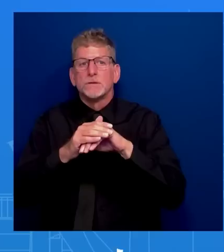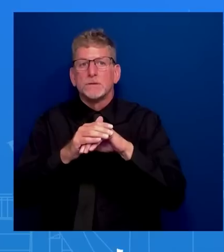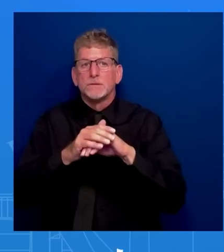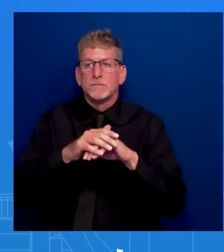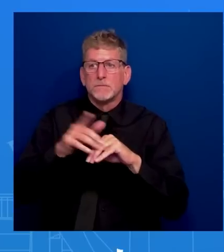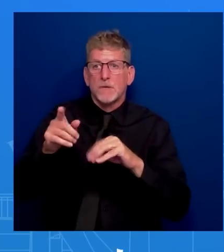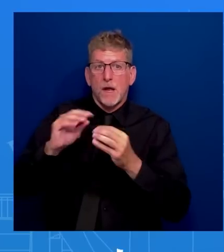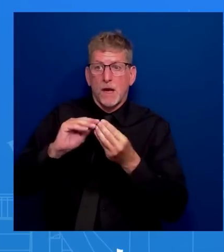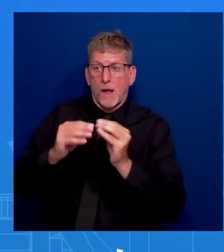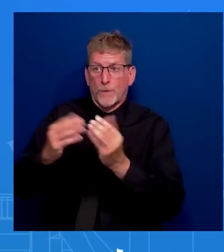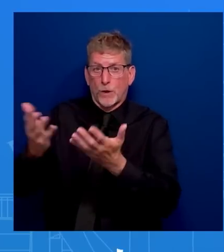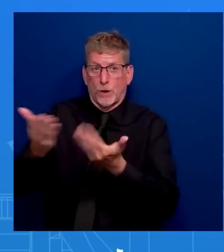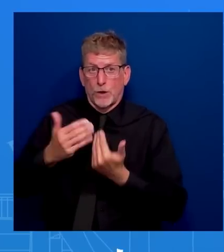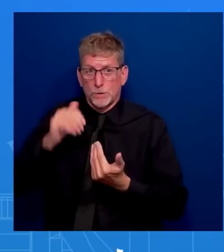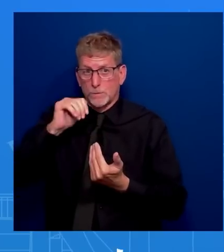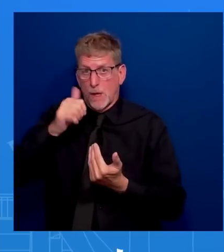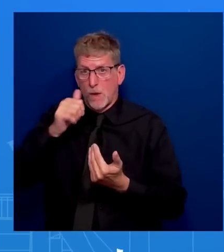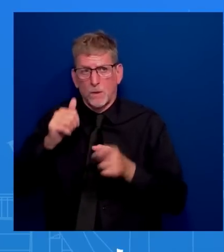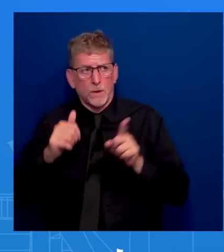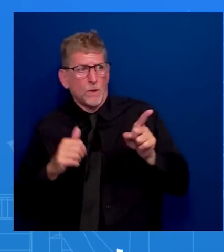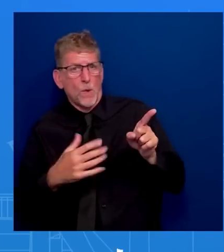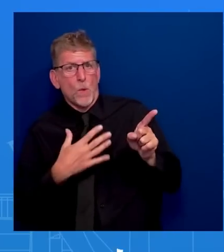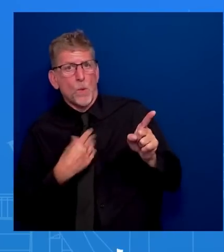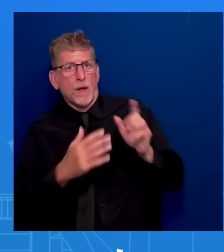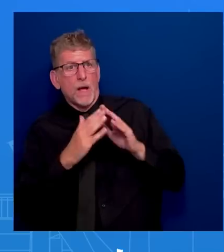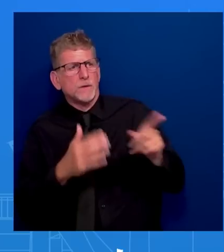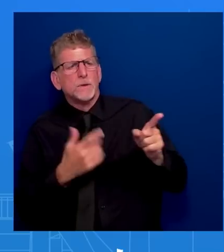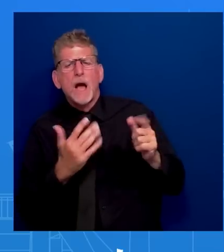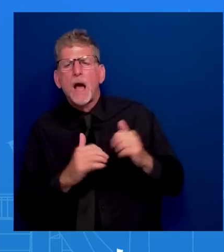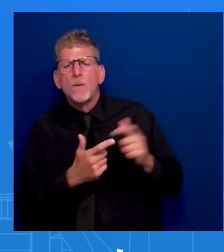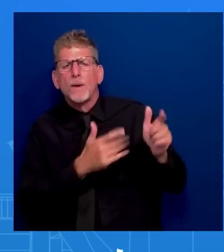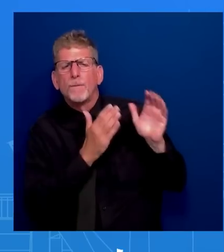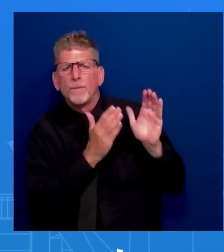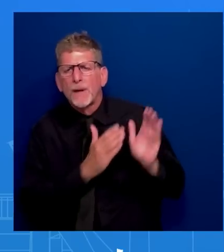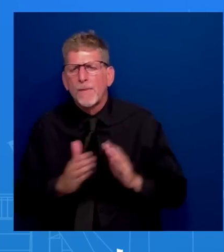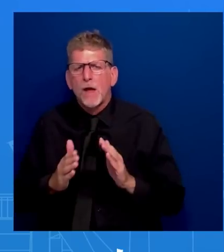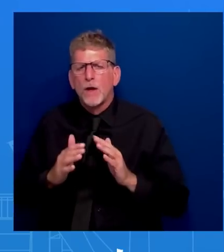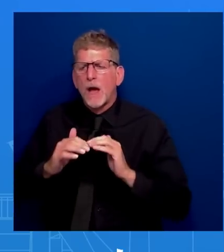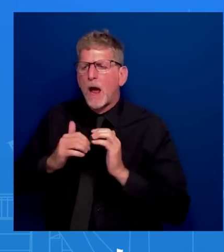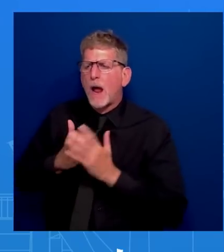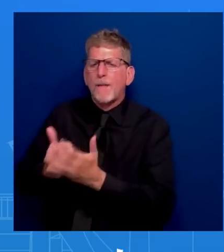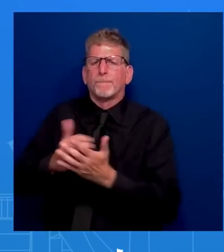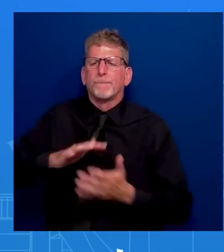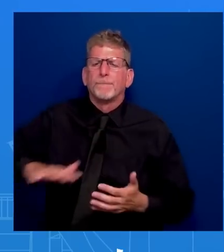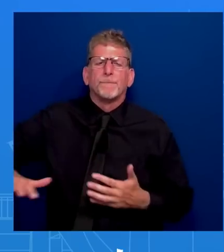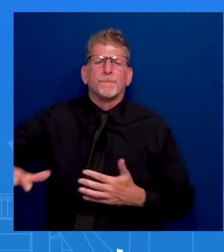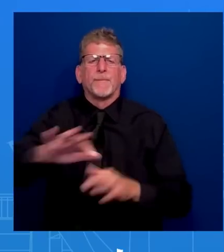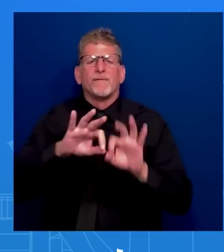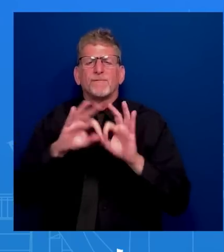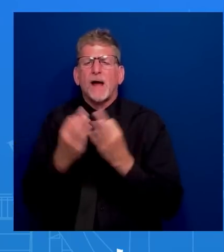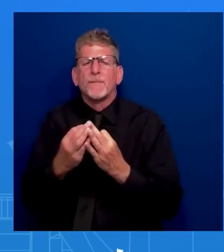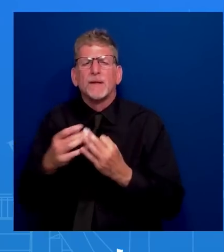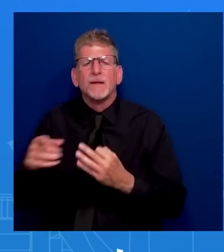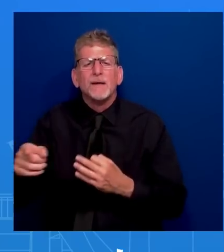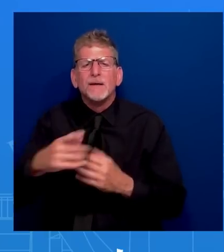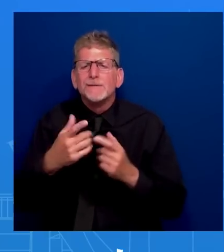who are still struggling. Ms. Jean-Pierre: Look, that's top of mind for this President. We've -- we talk about that, you know, pretty regularly --